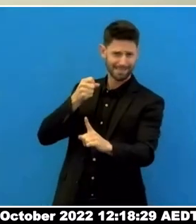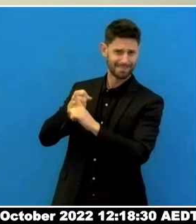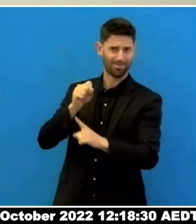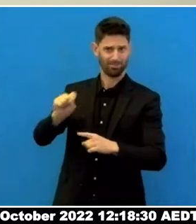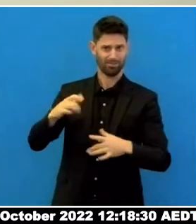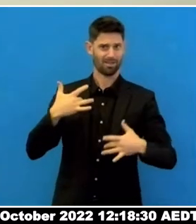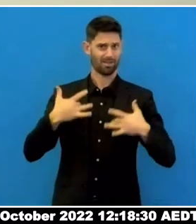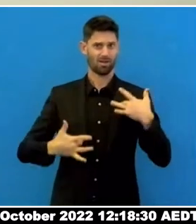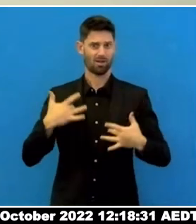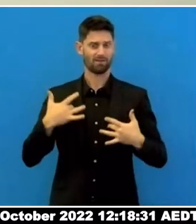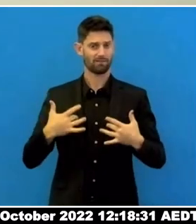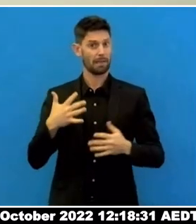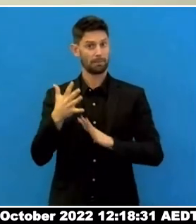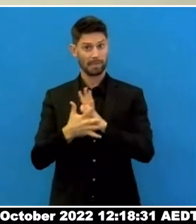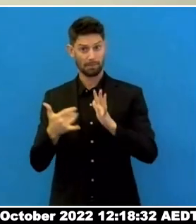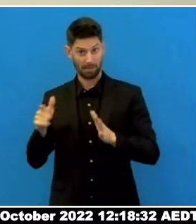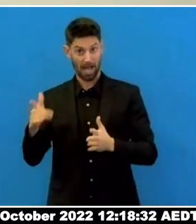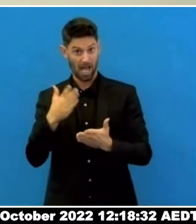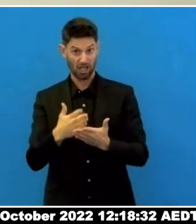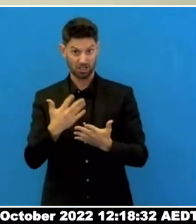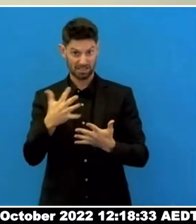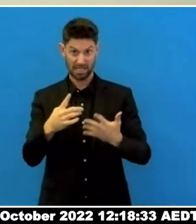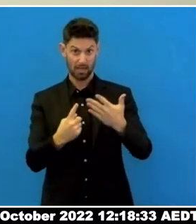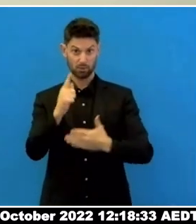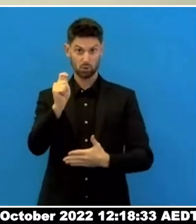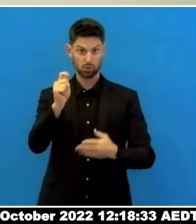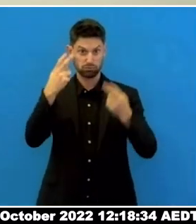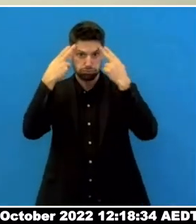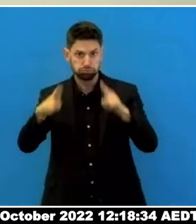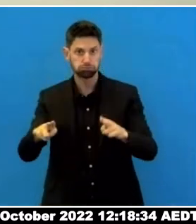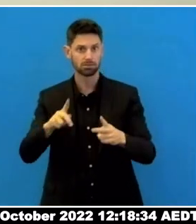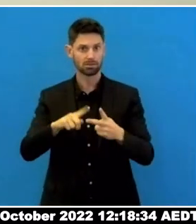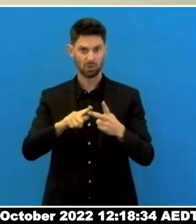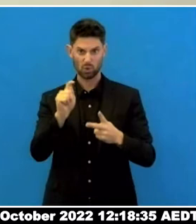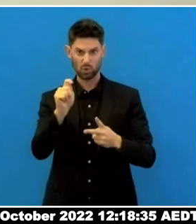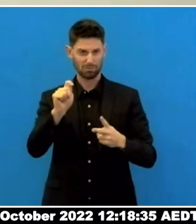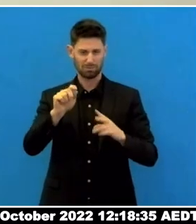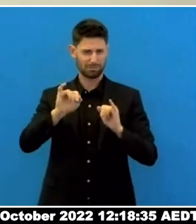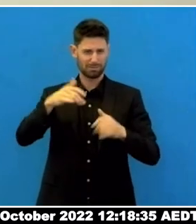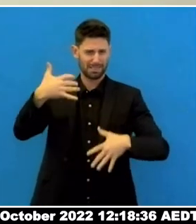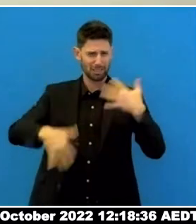They include exposure to actual threatened death, serious injury, losses in violent circumstances,